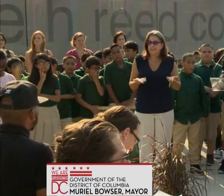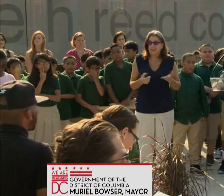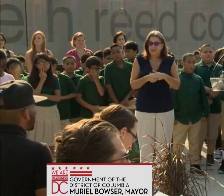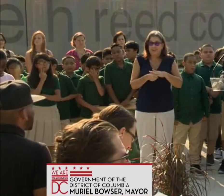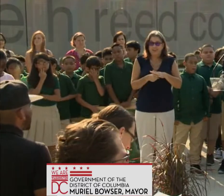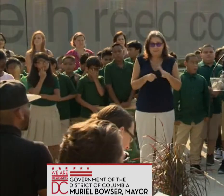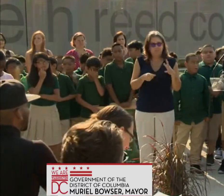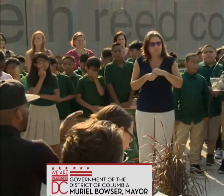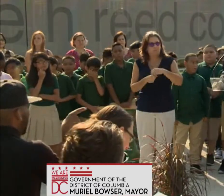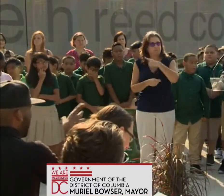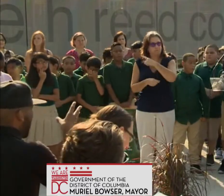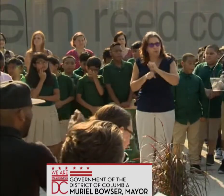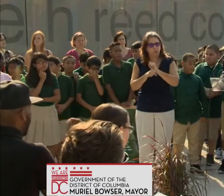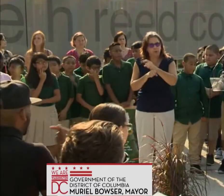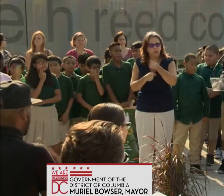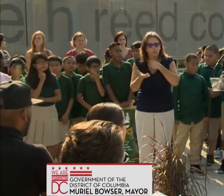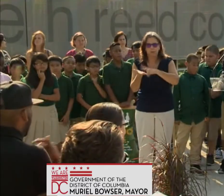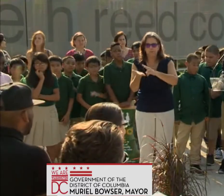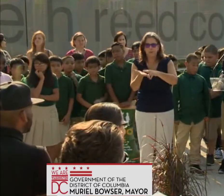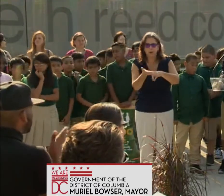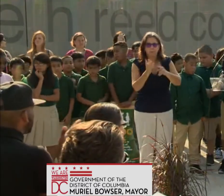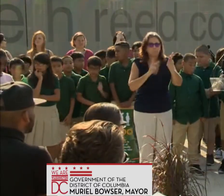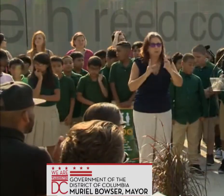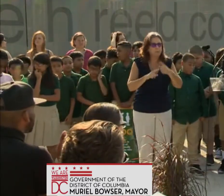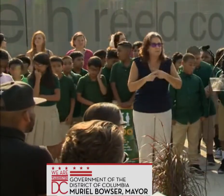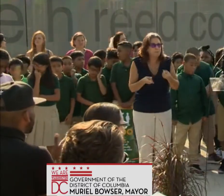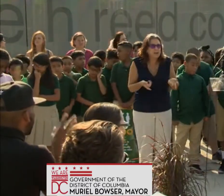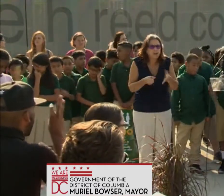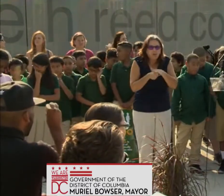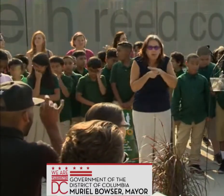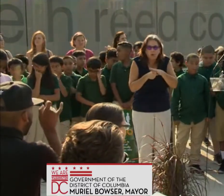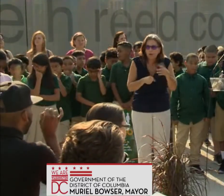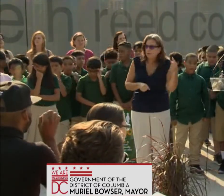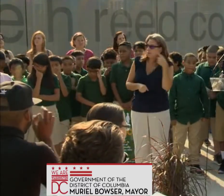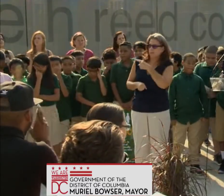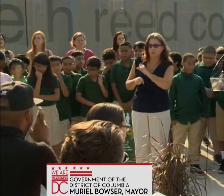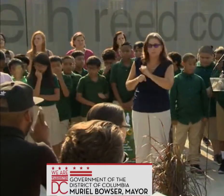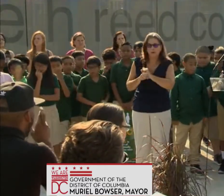most sustainable city in the world and so as she told you we are LEED Gold